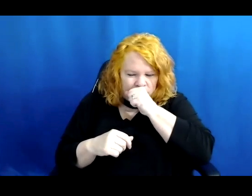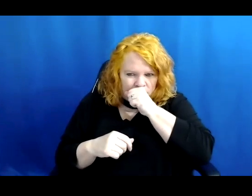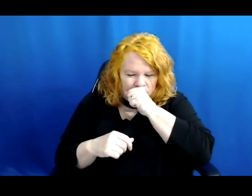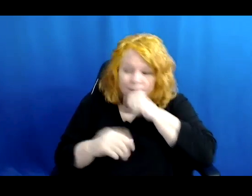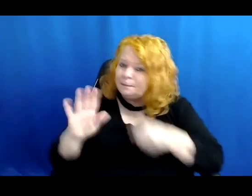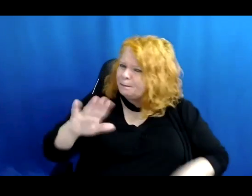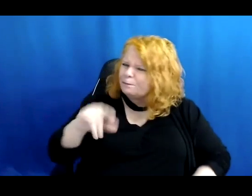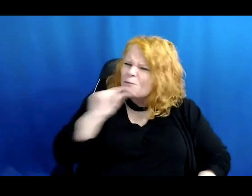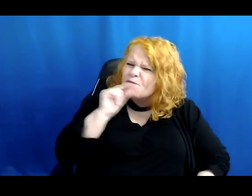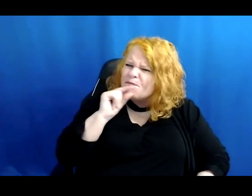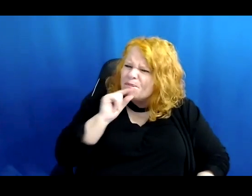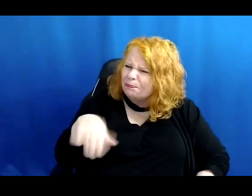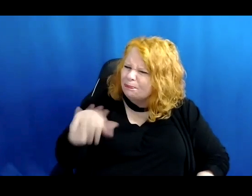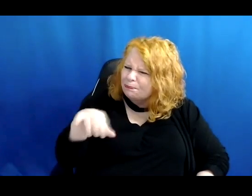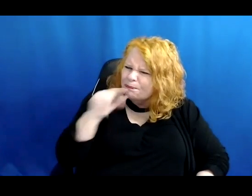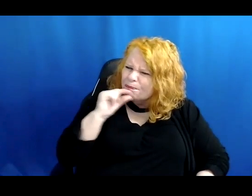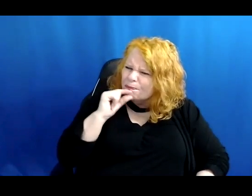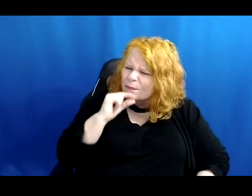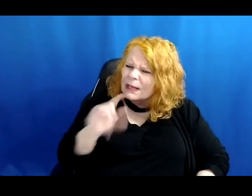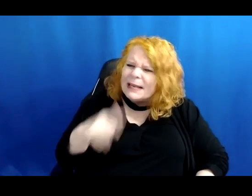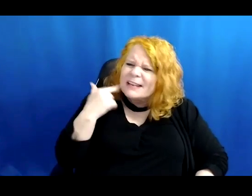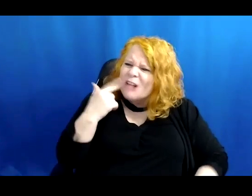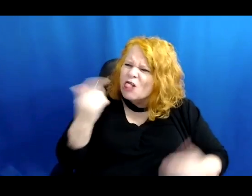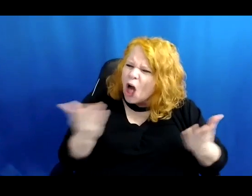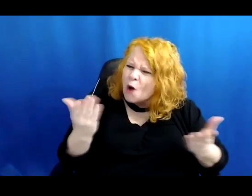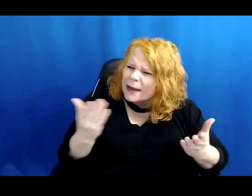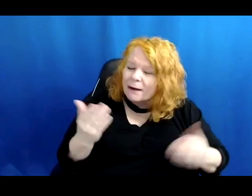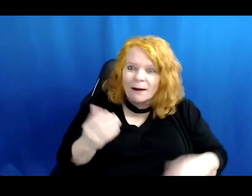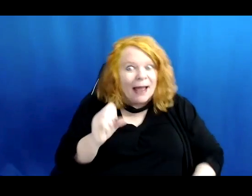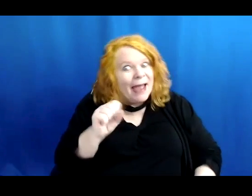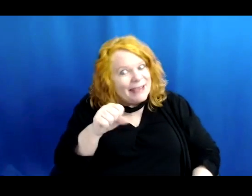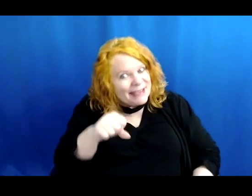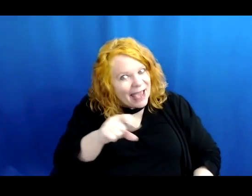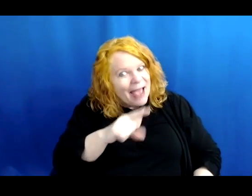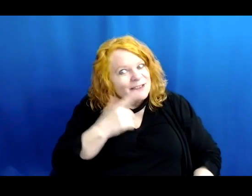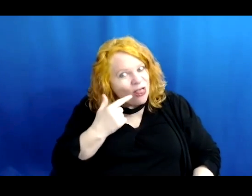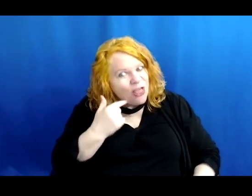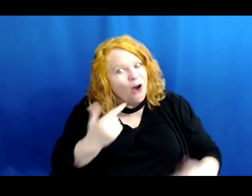Is Lo here?” >> She's is Lo is here every week.